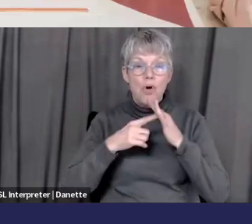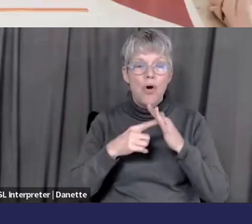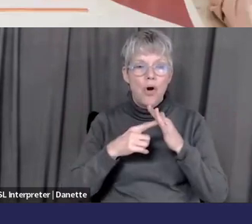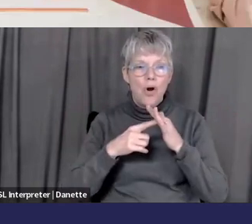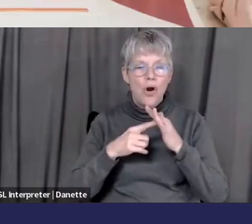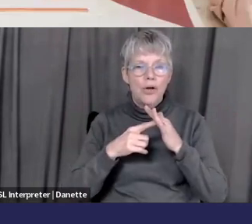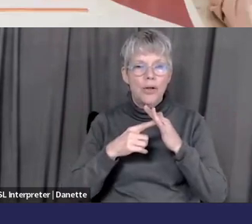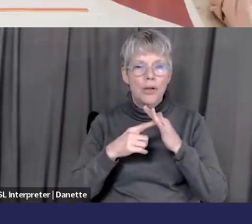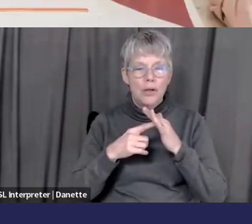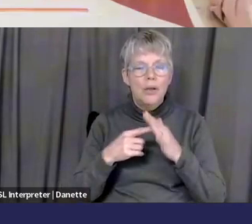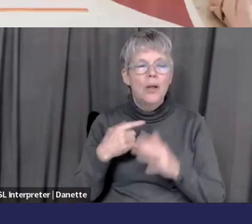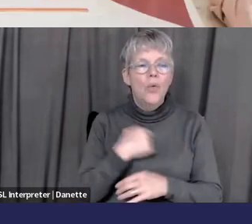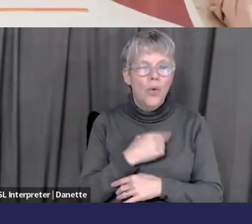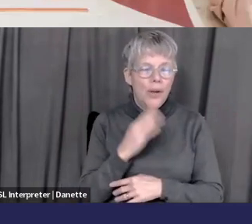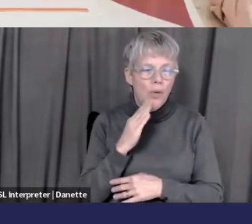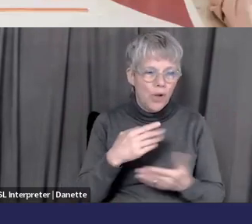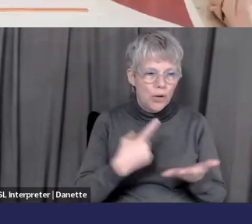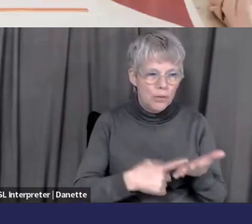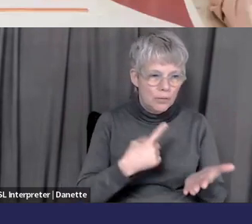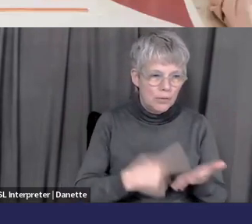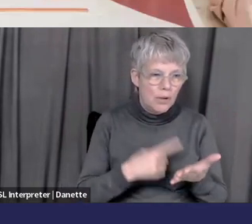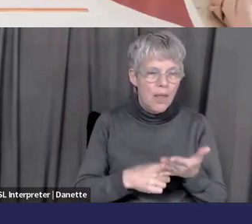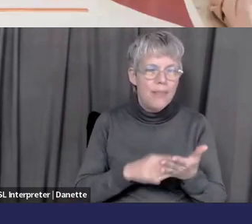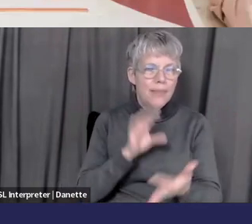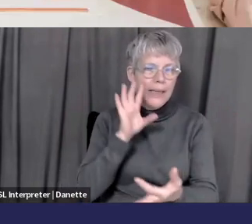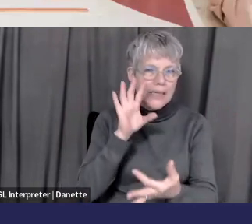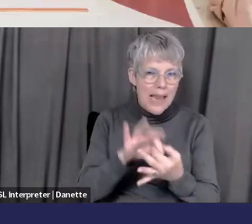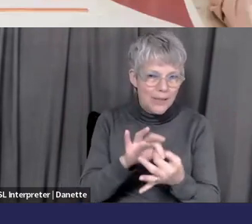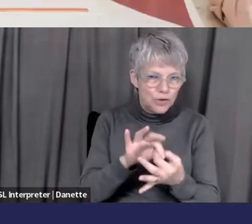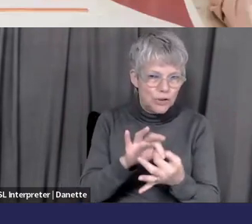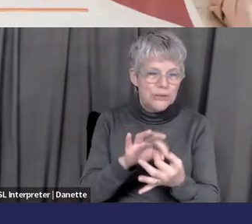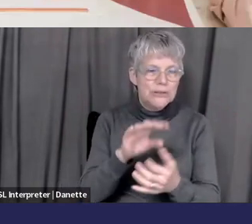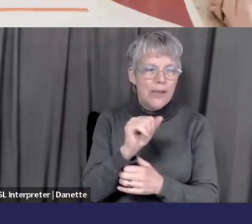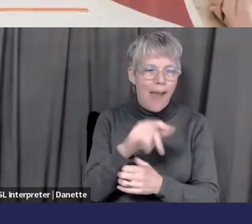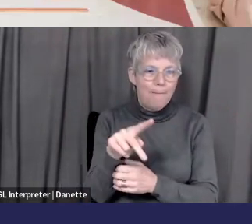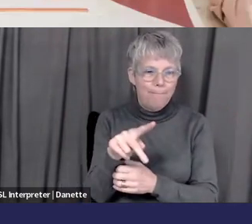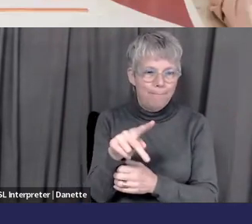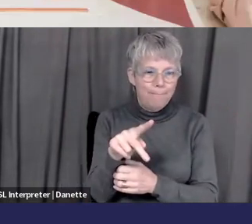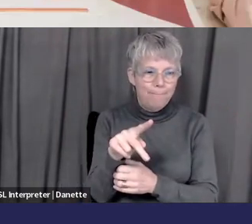So today as Andrew mentioned, we're going to be discussing Connections